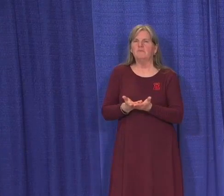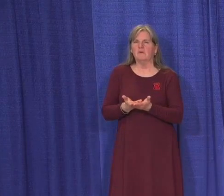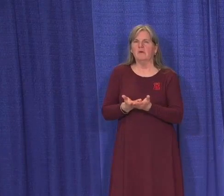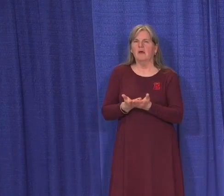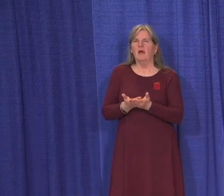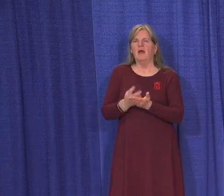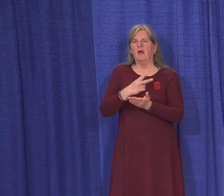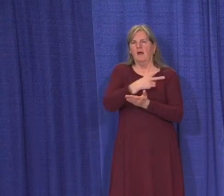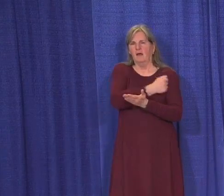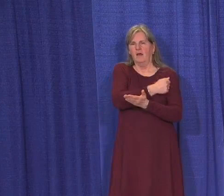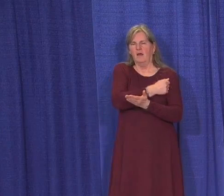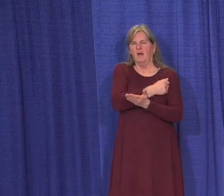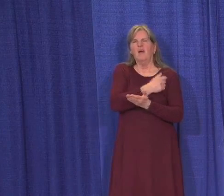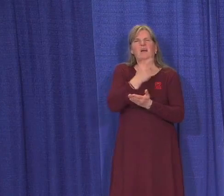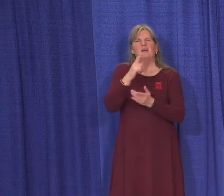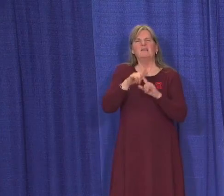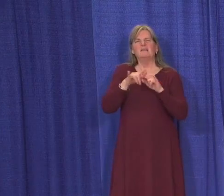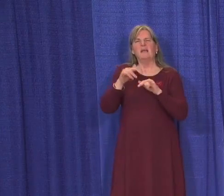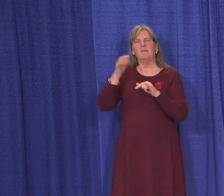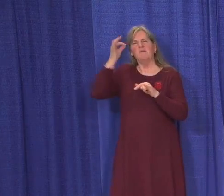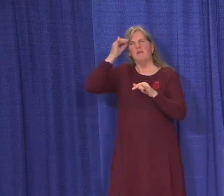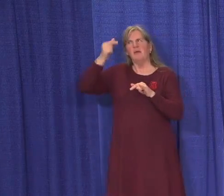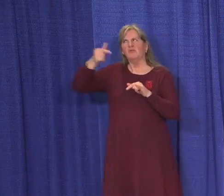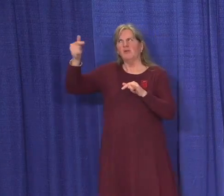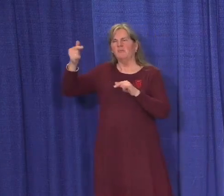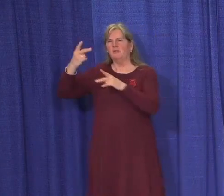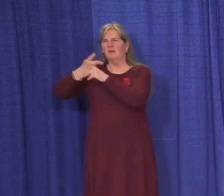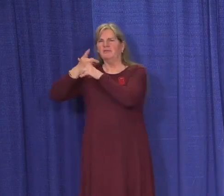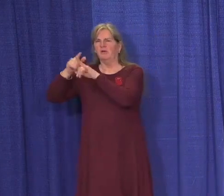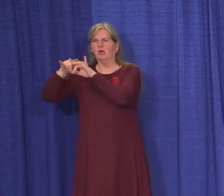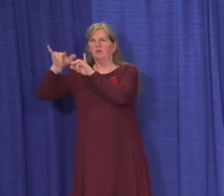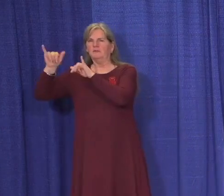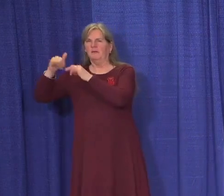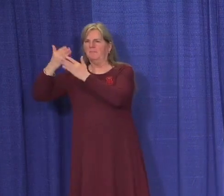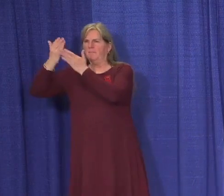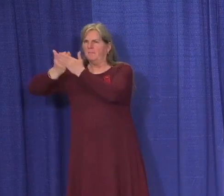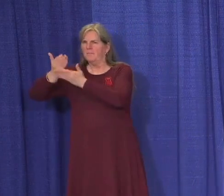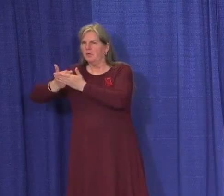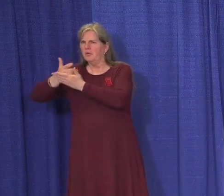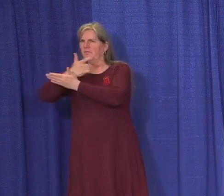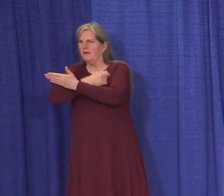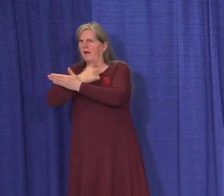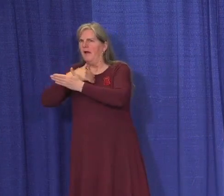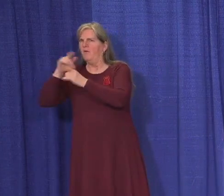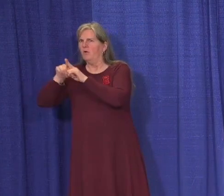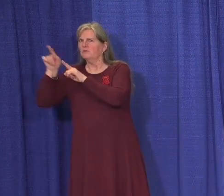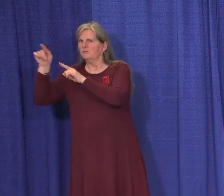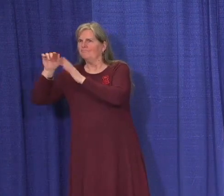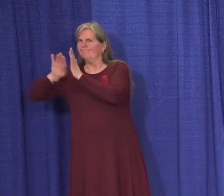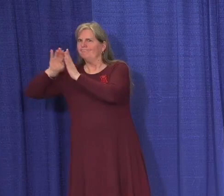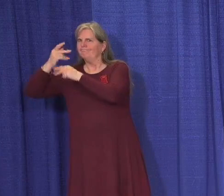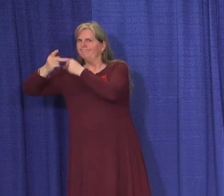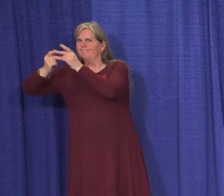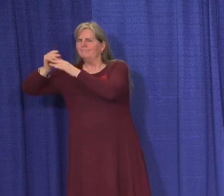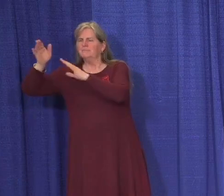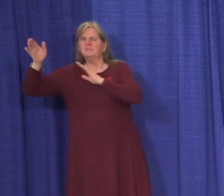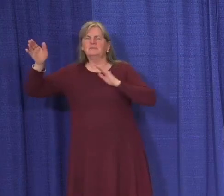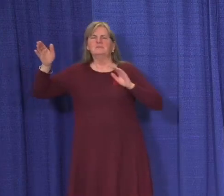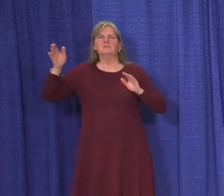this applies more to Yukoners then to nonYukon Canadians but we are rapidly working out how